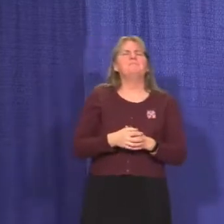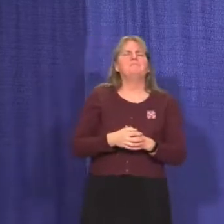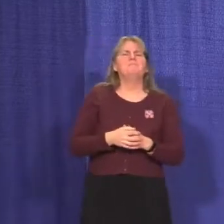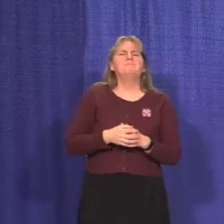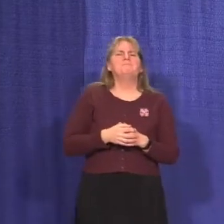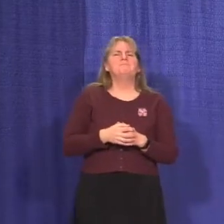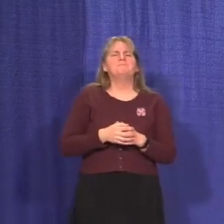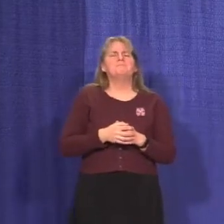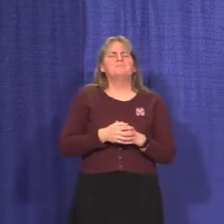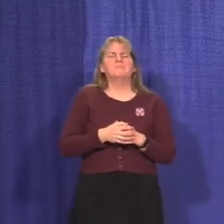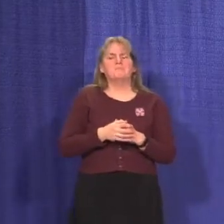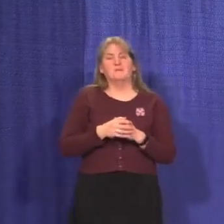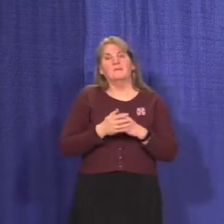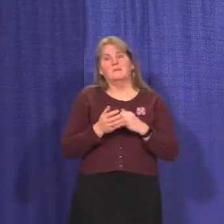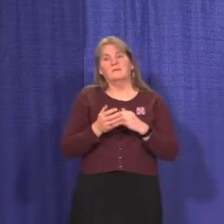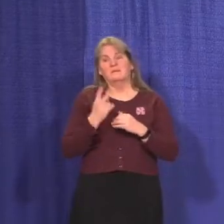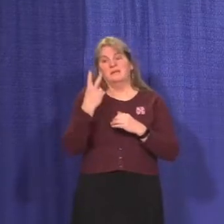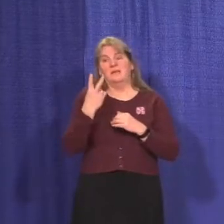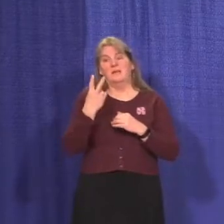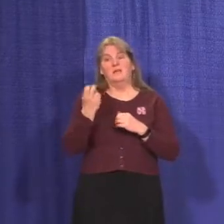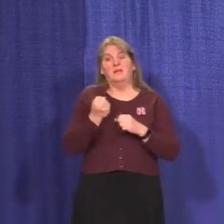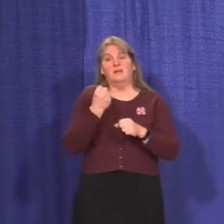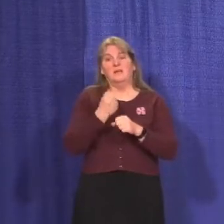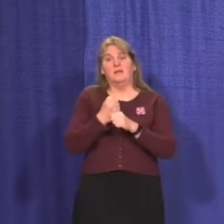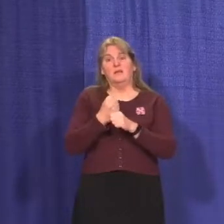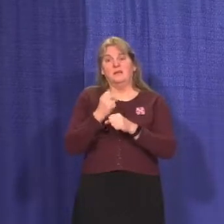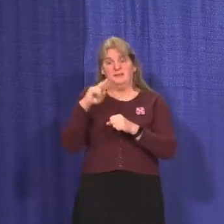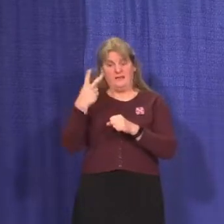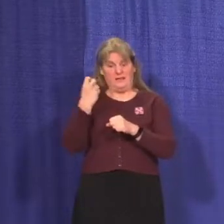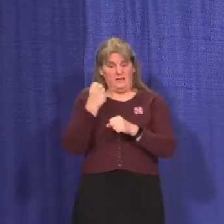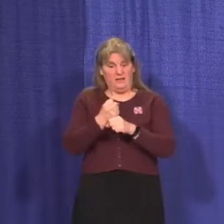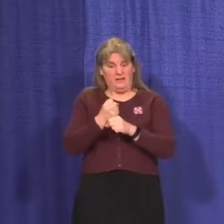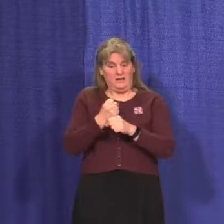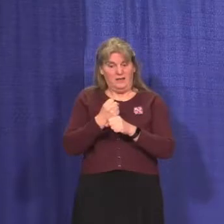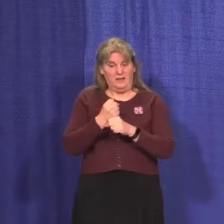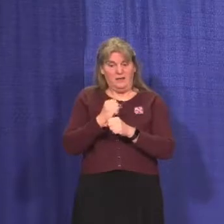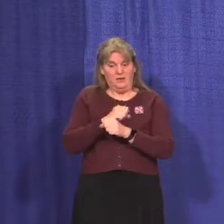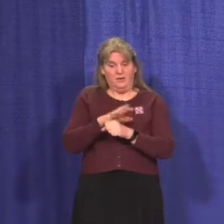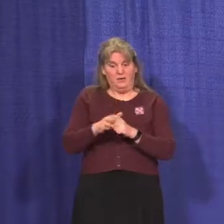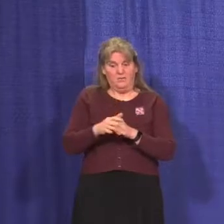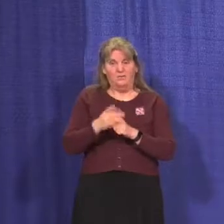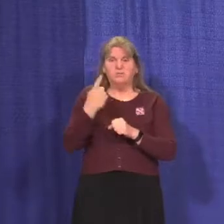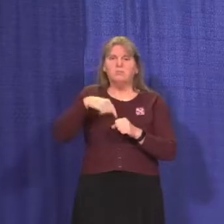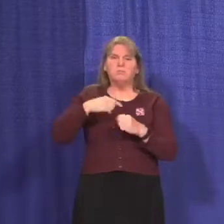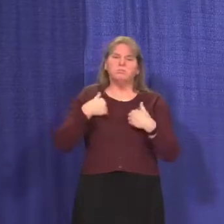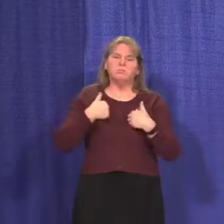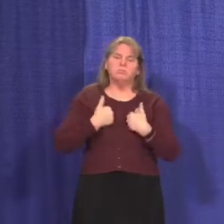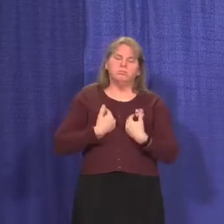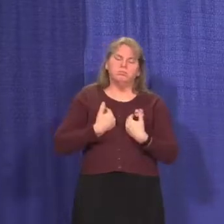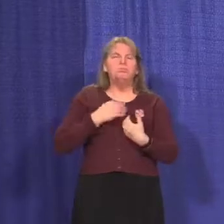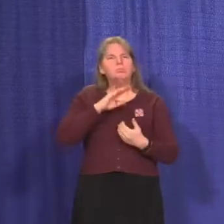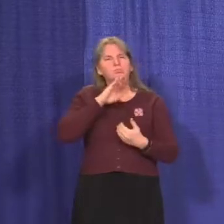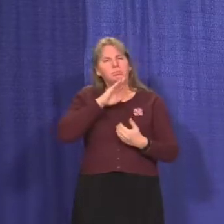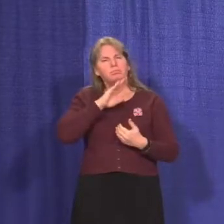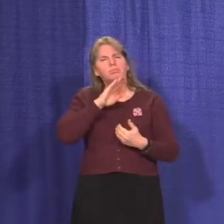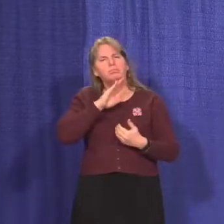pandemic we are feeling tired and fed up but once more we are in critical times where our